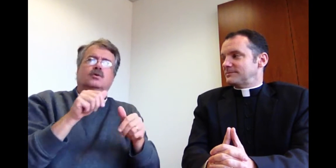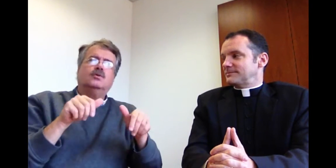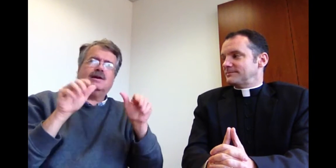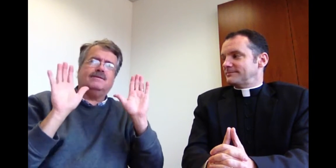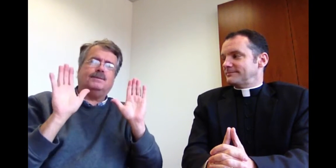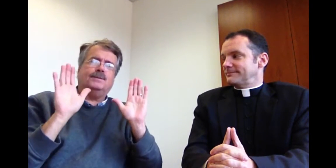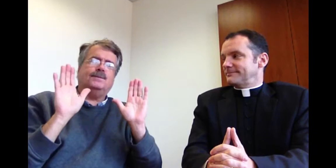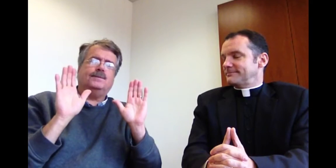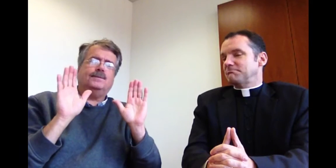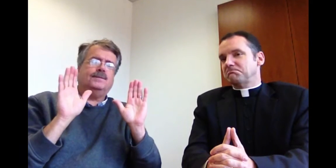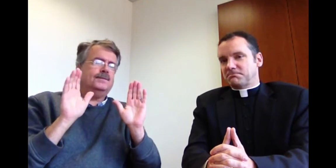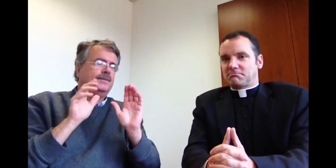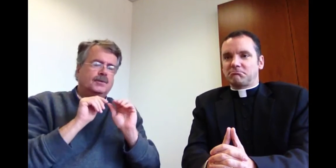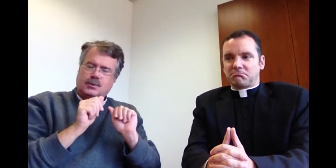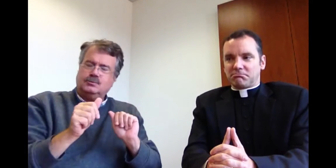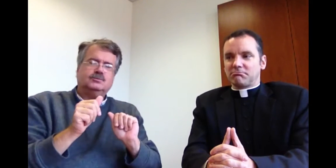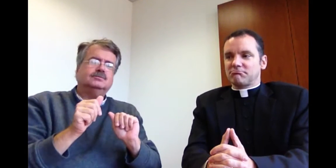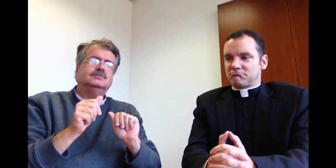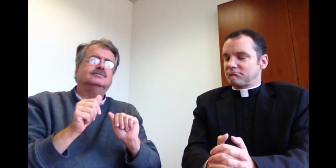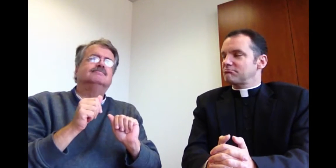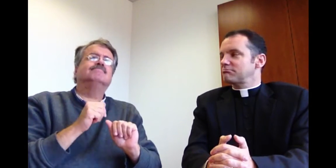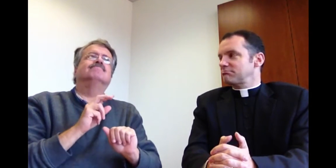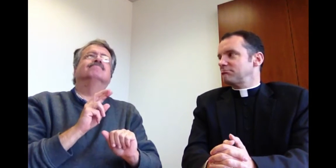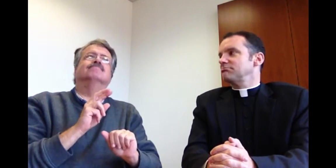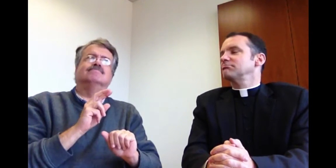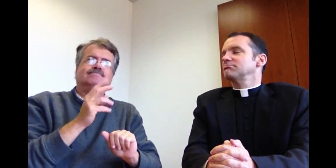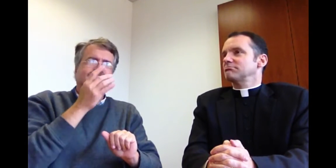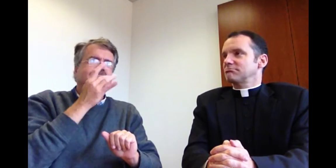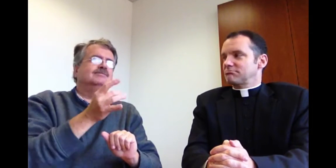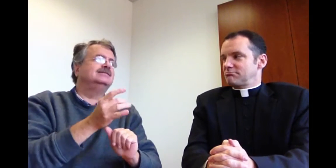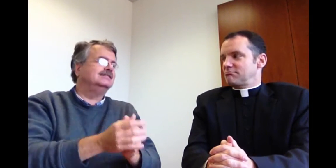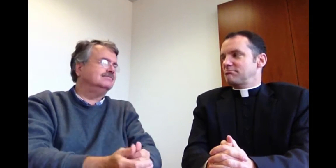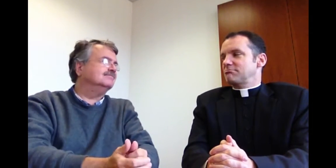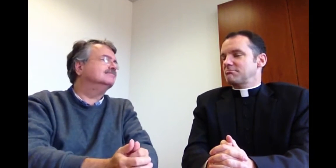Do not give up! Indeed that was interesting.